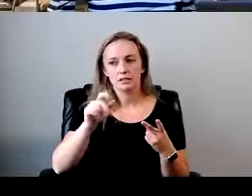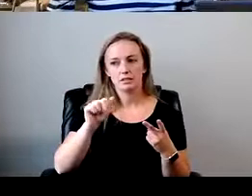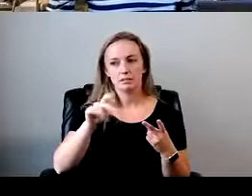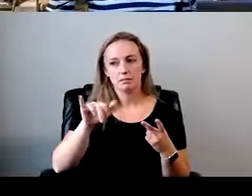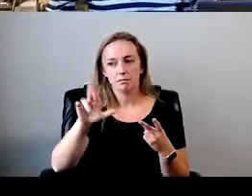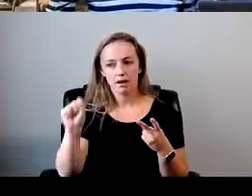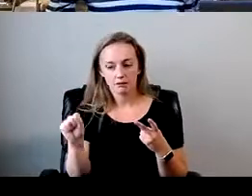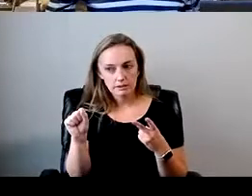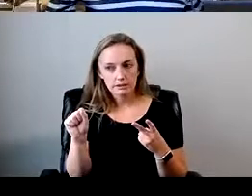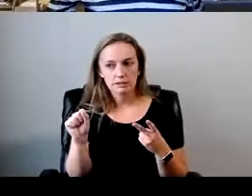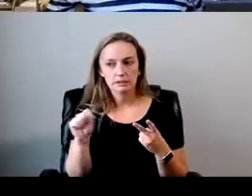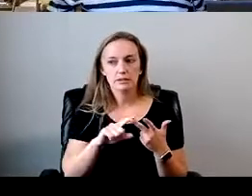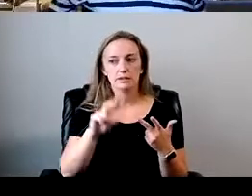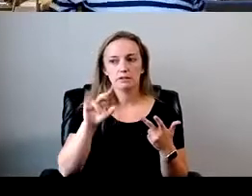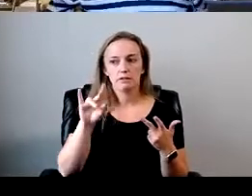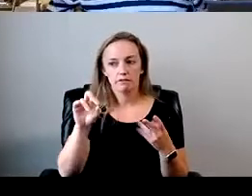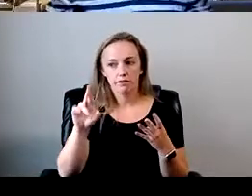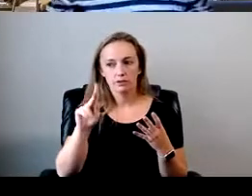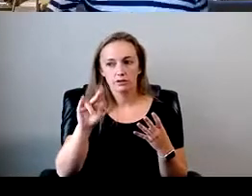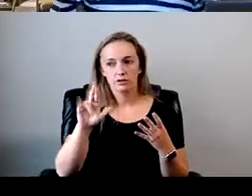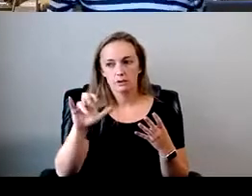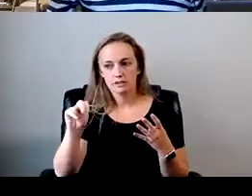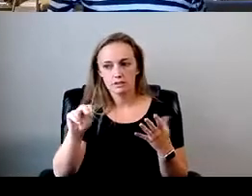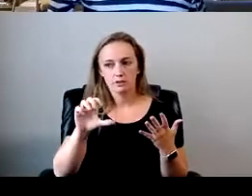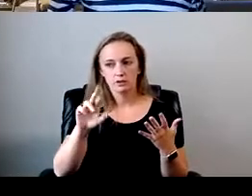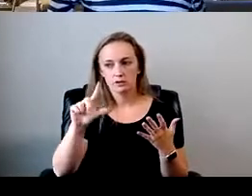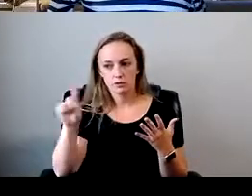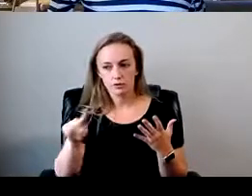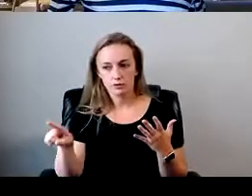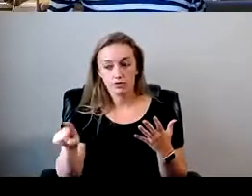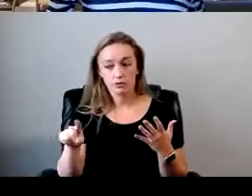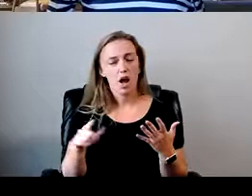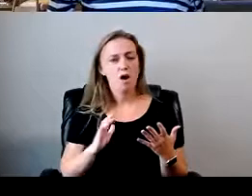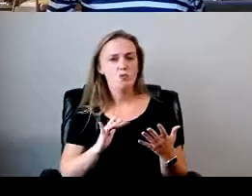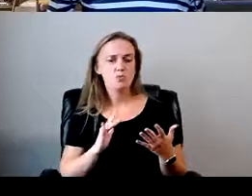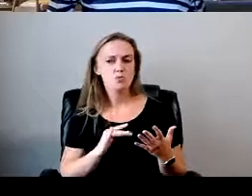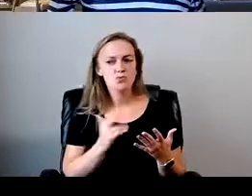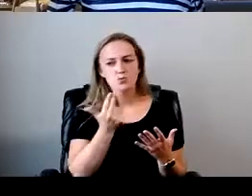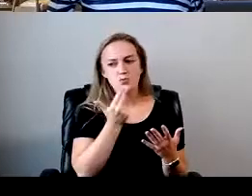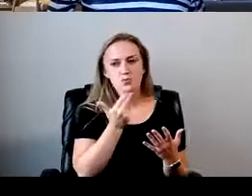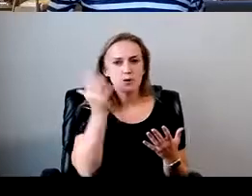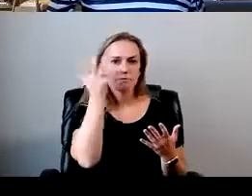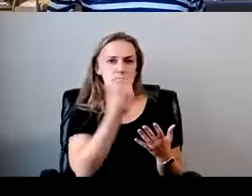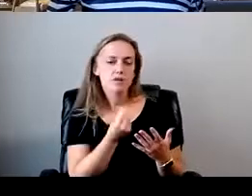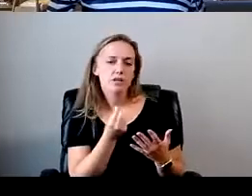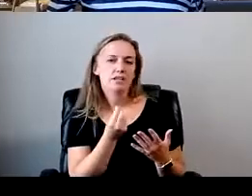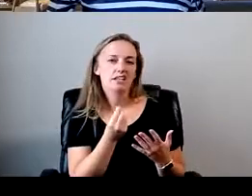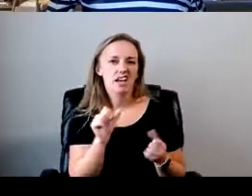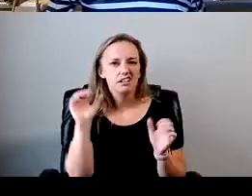Papyrus, Vinder, Kristen, Curlz, those kinds of things, oh they look great. They can stifle communication in a lot of situations.